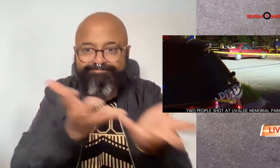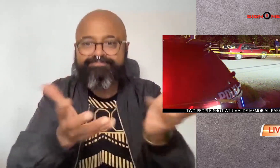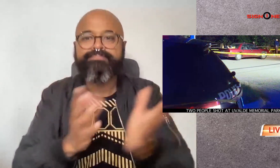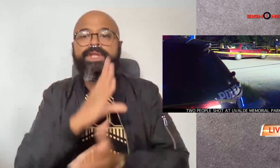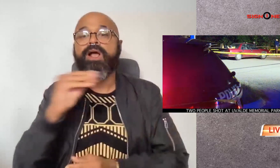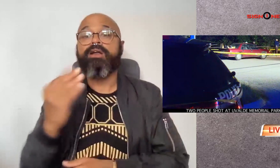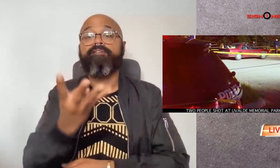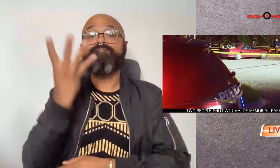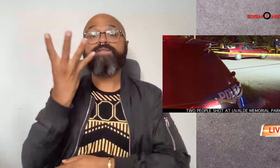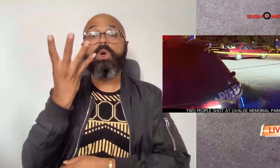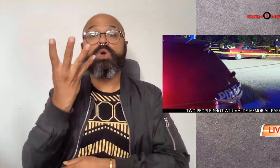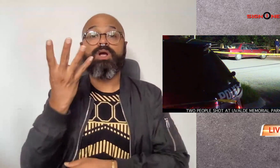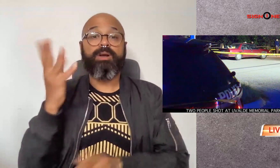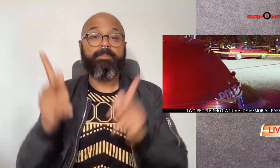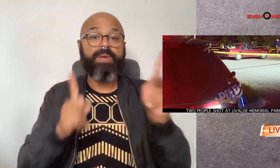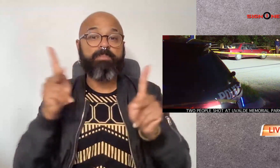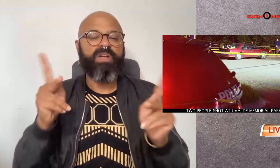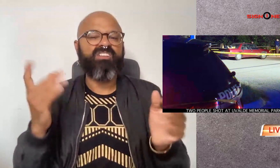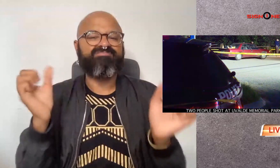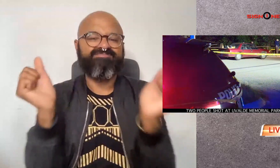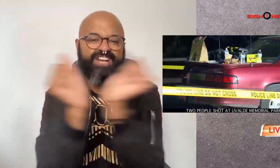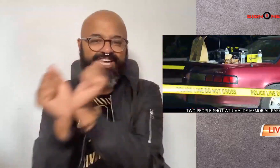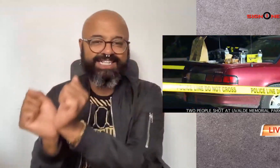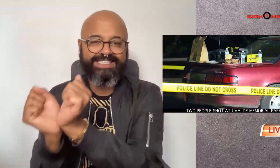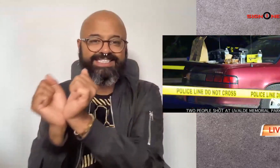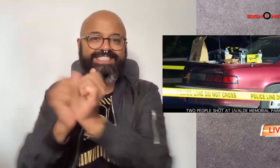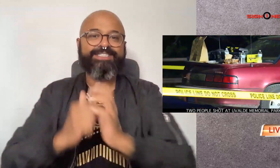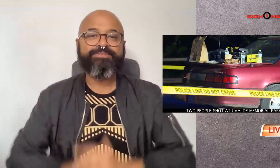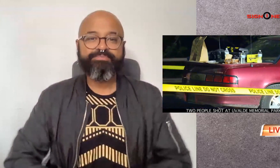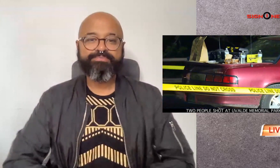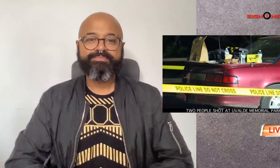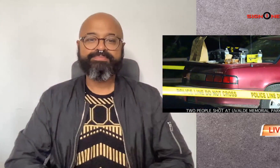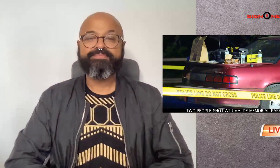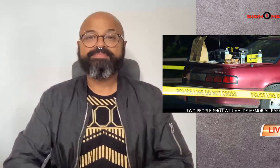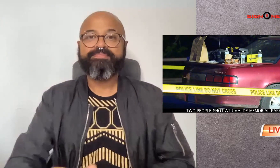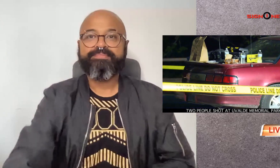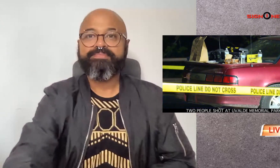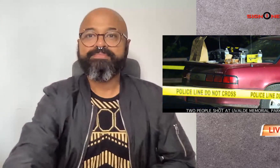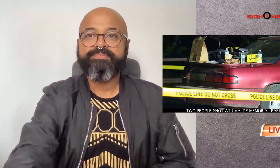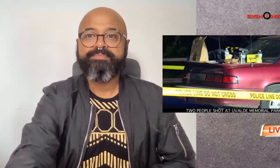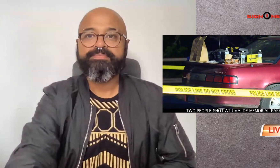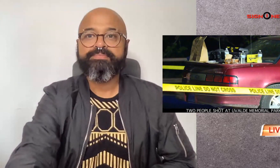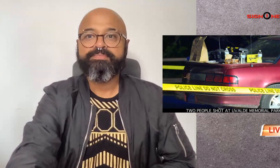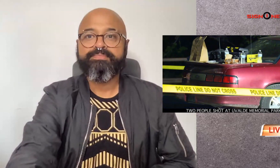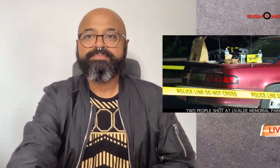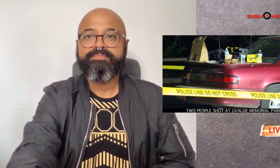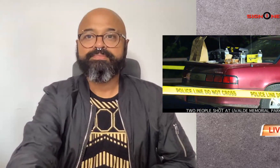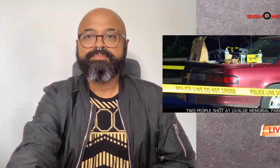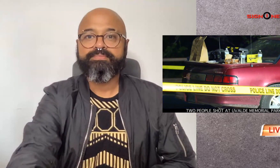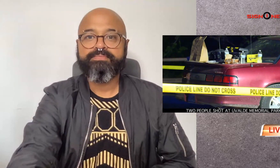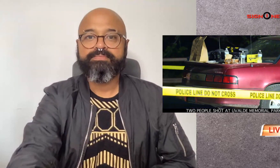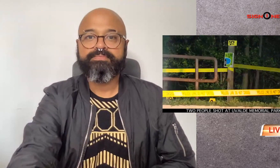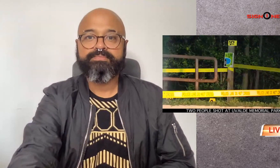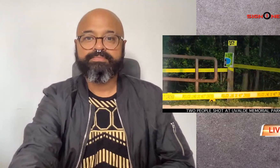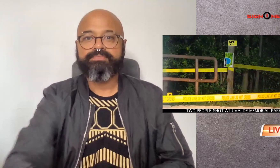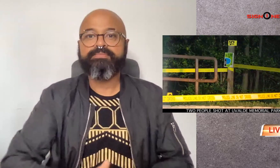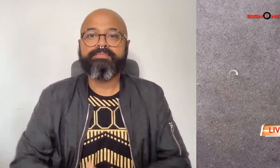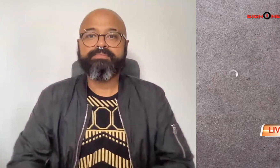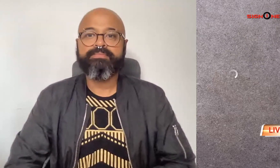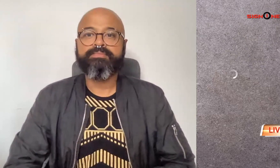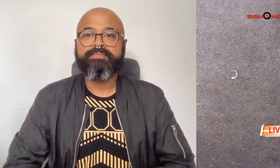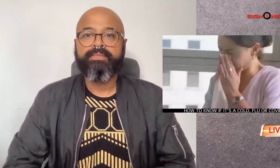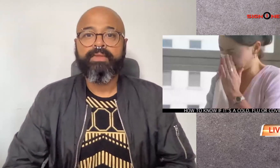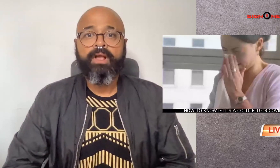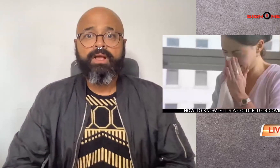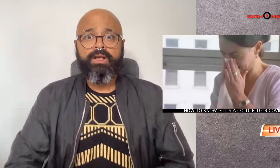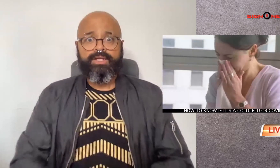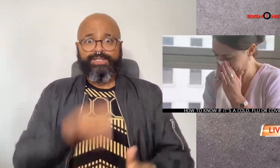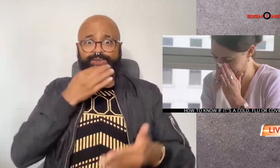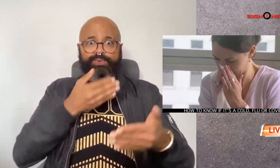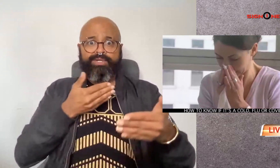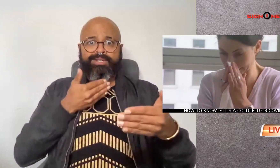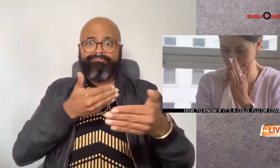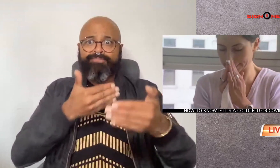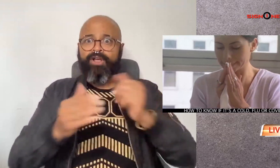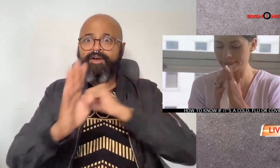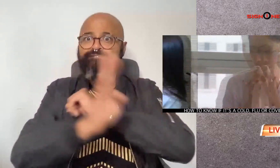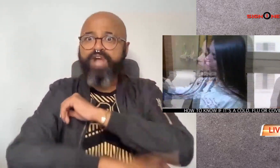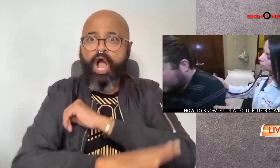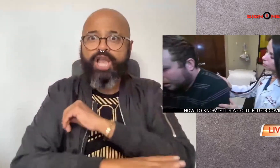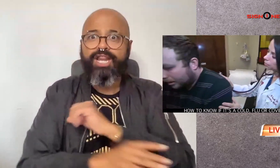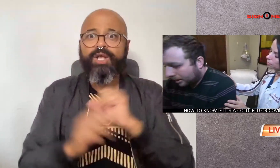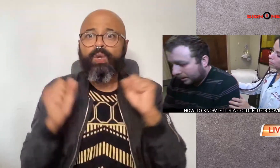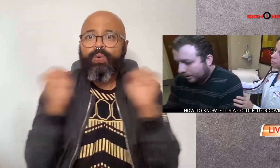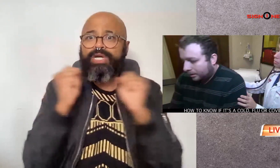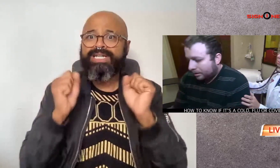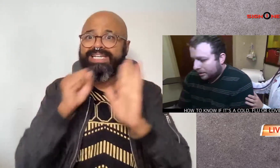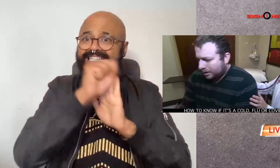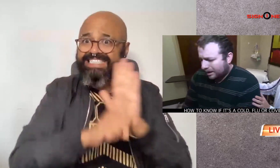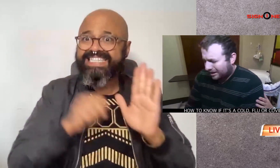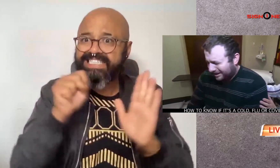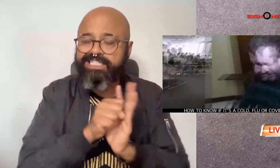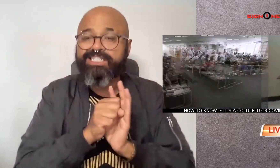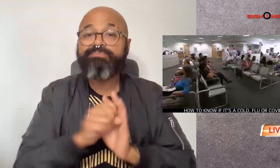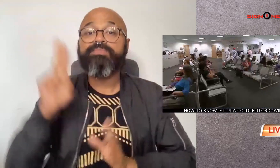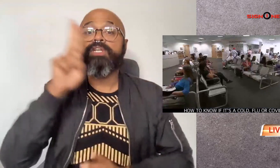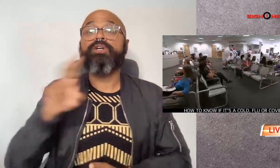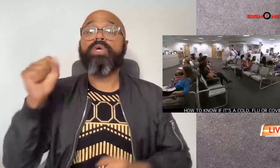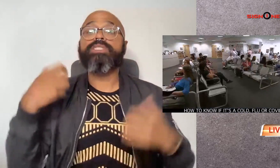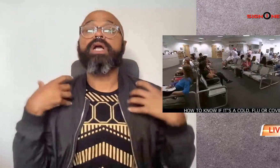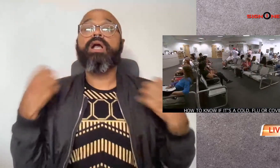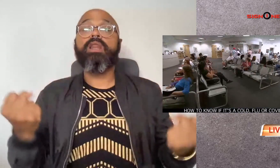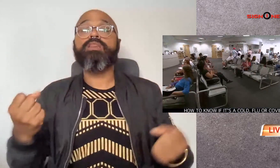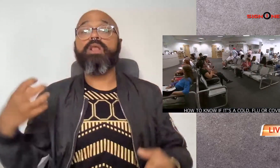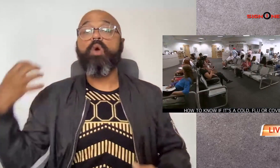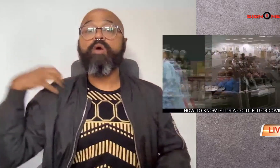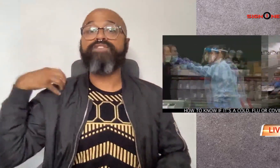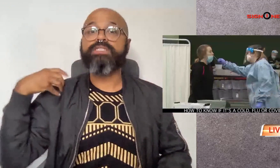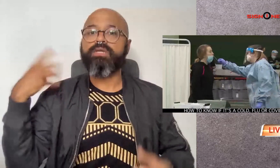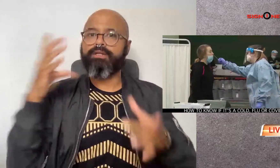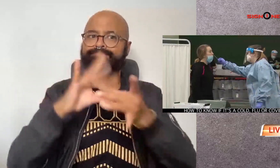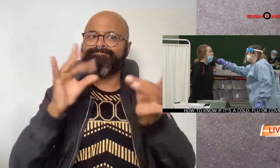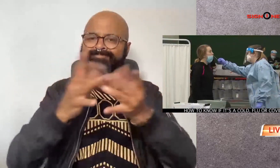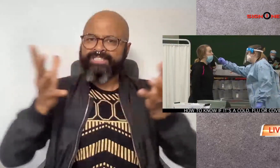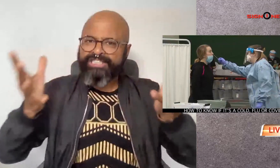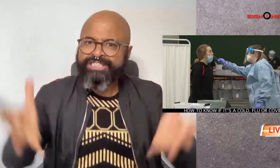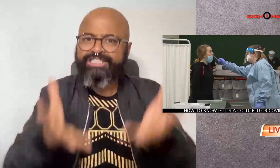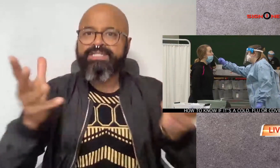and four people were arrested as we head into the fall and winter seasons US health officials